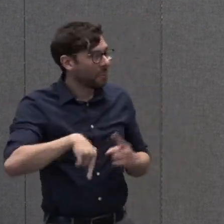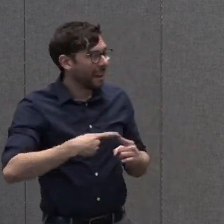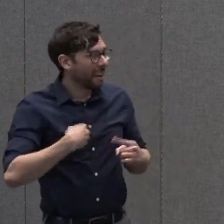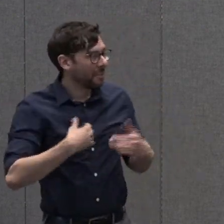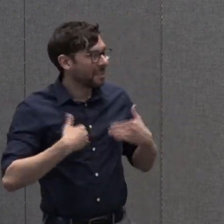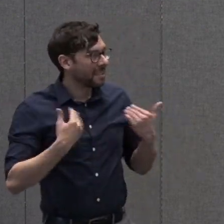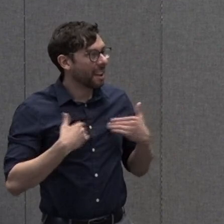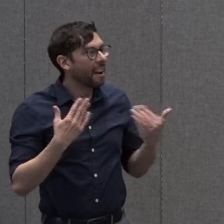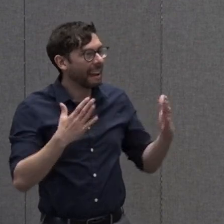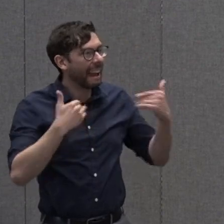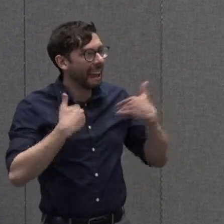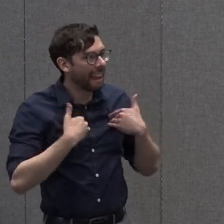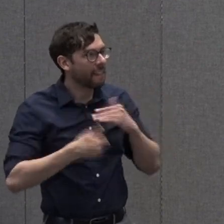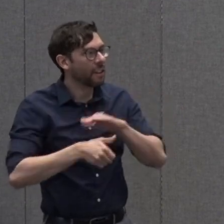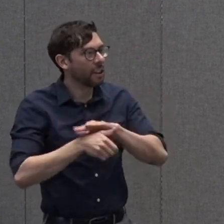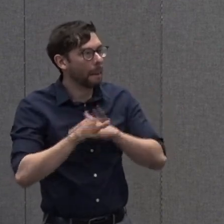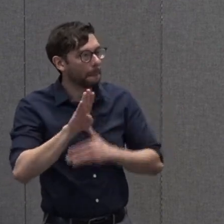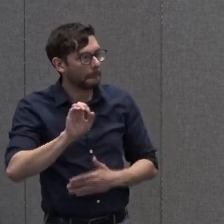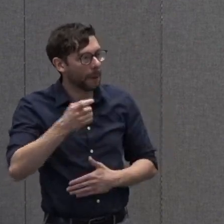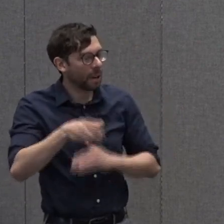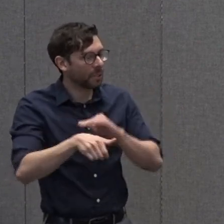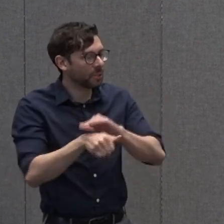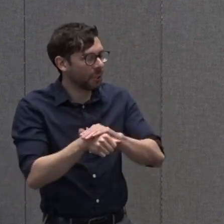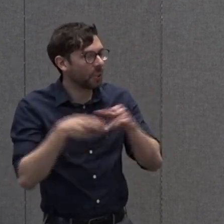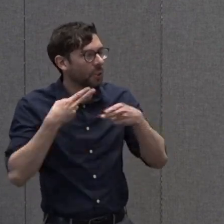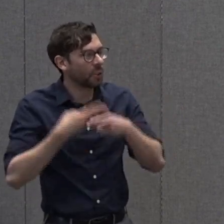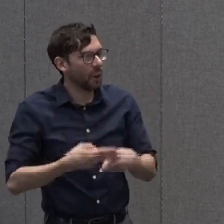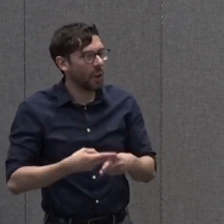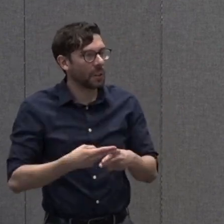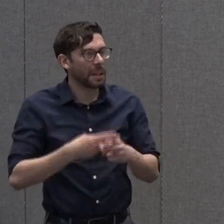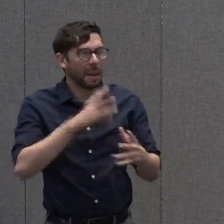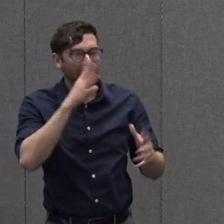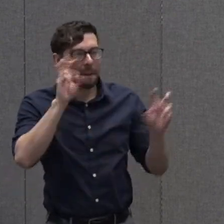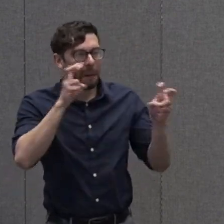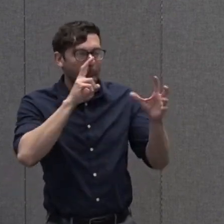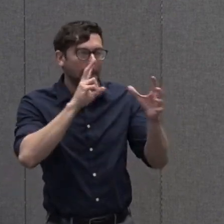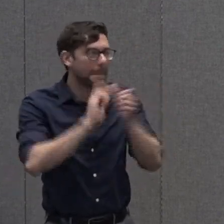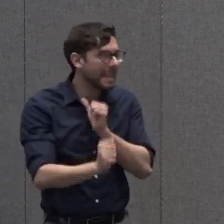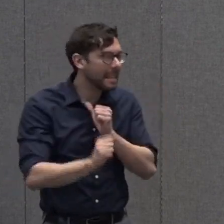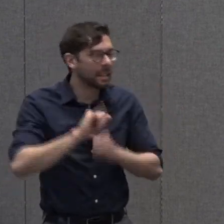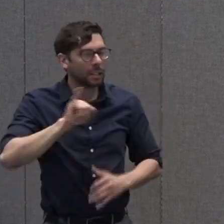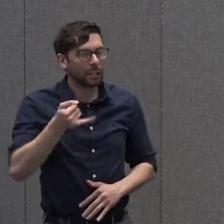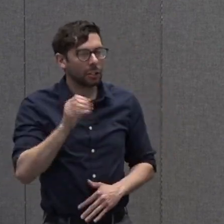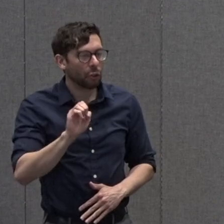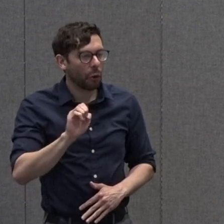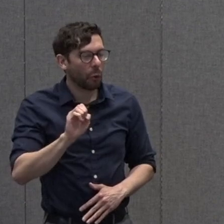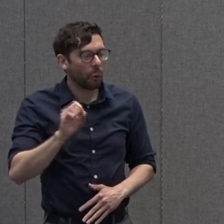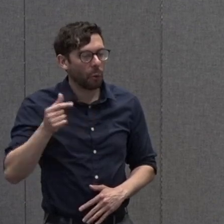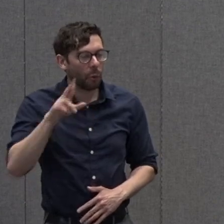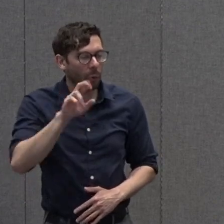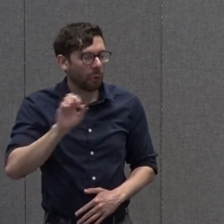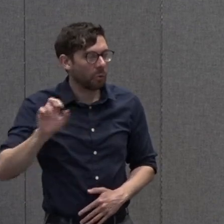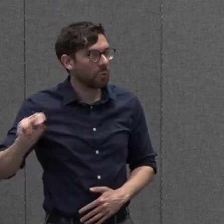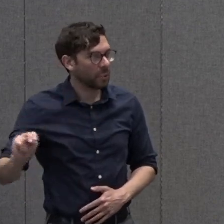And 20 years after we found him he was still sitting there, still hanging in there, in the backyard, up in the west side of Albuquerque.